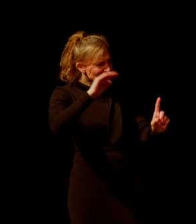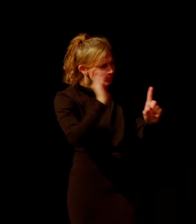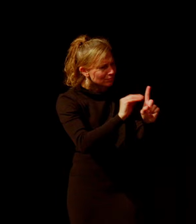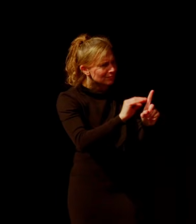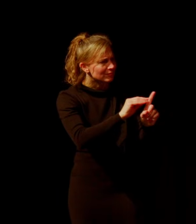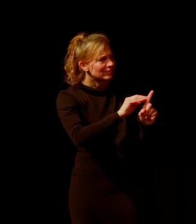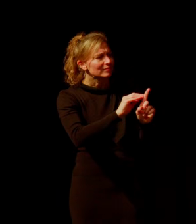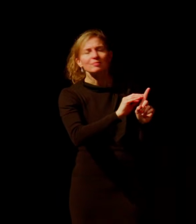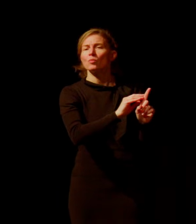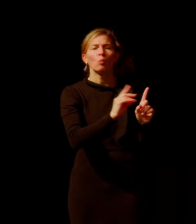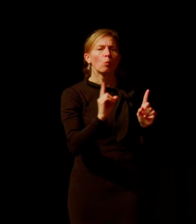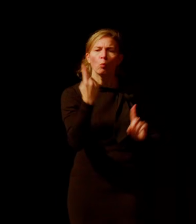Not even once.